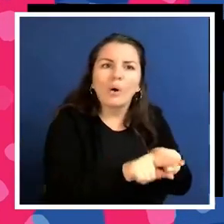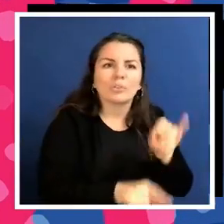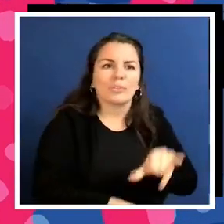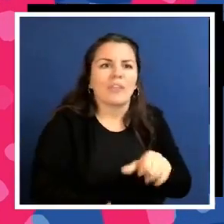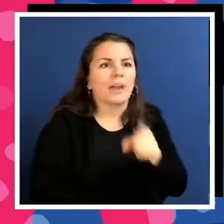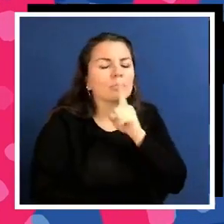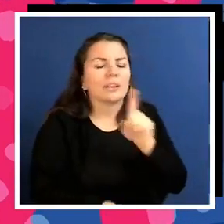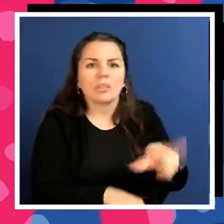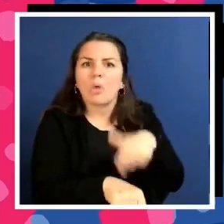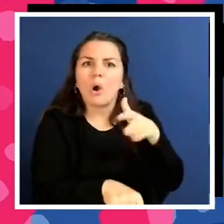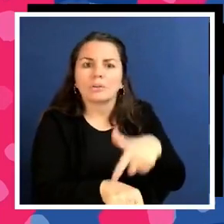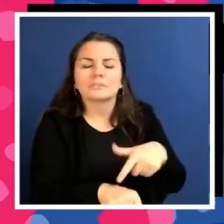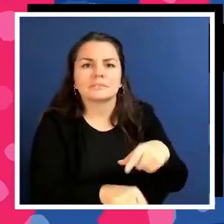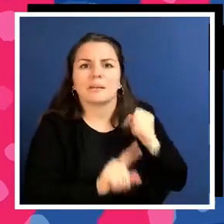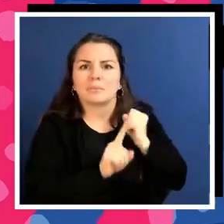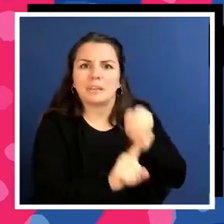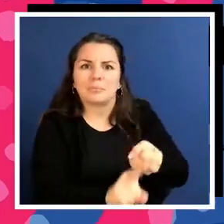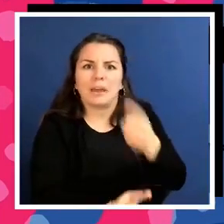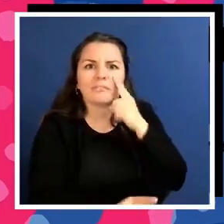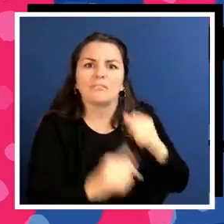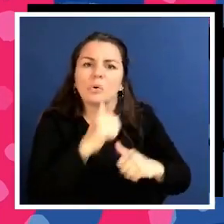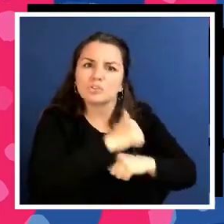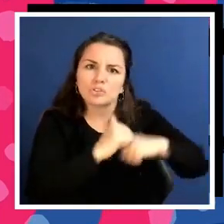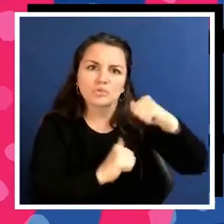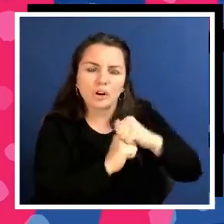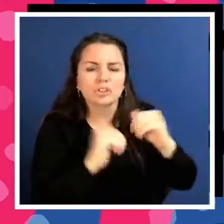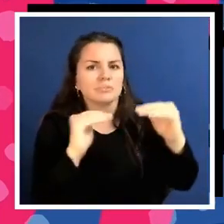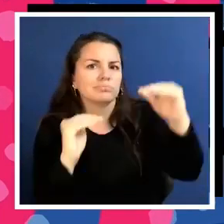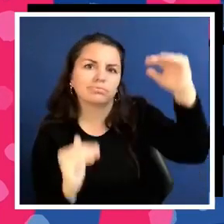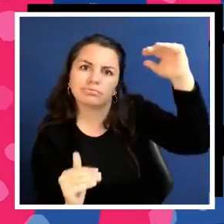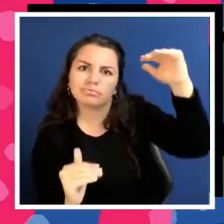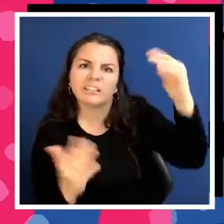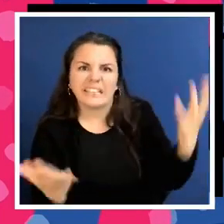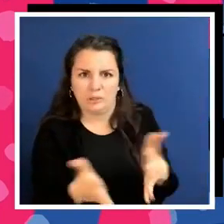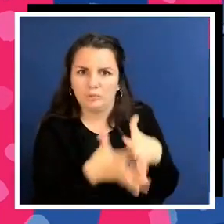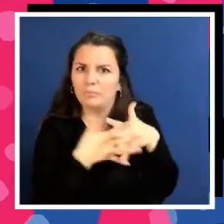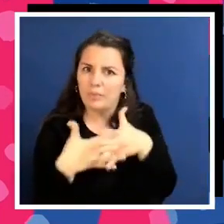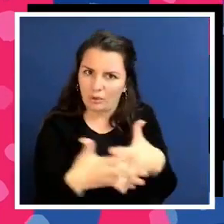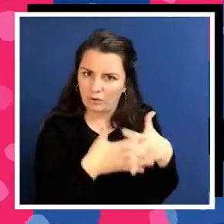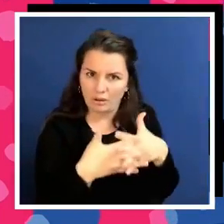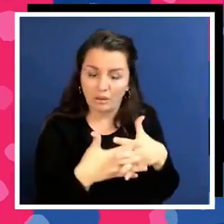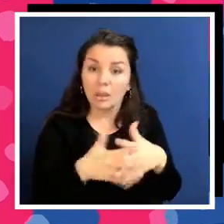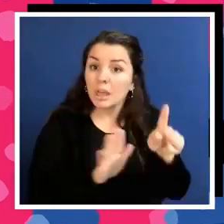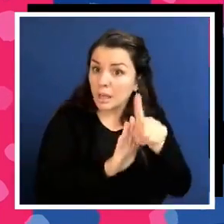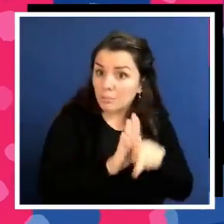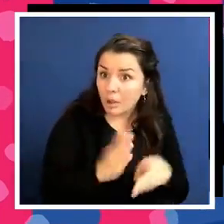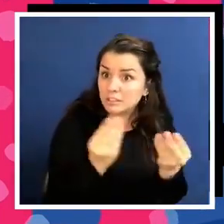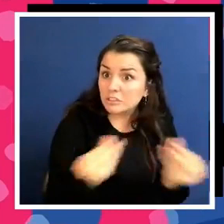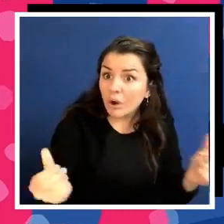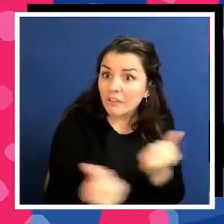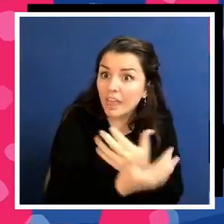PEOPLE MADE AT THE POLLS. MAKING GOOD ON WHAT IS OWED TO PEOPLE WHO PARTICIPATE AND